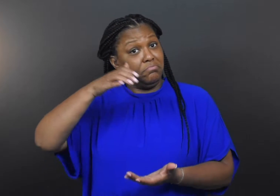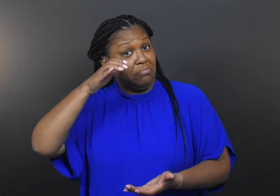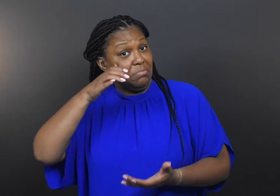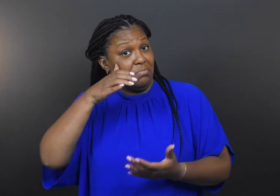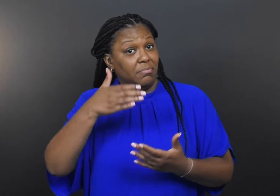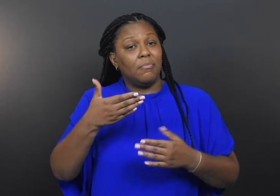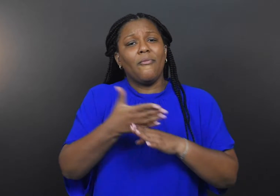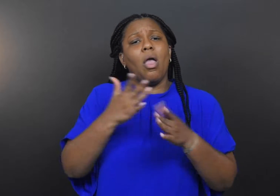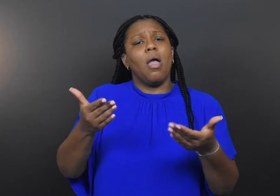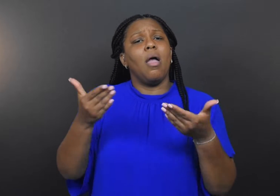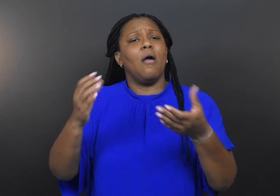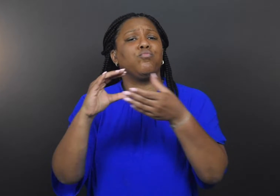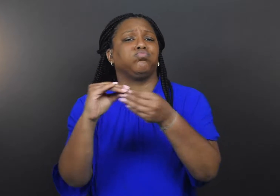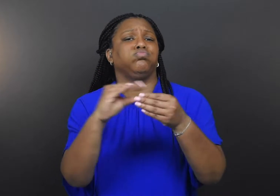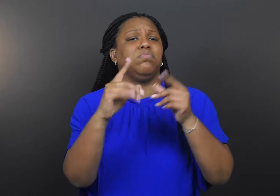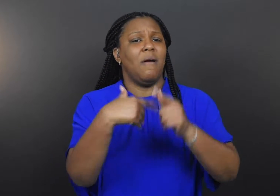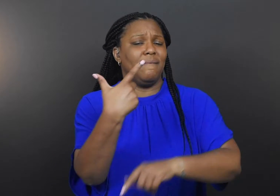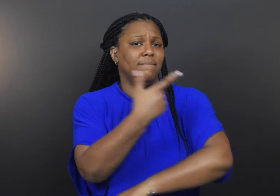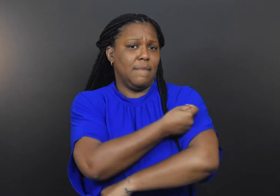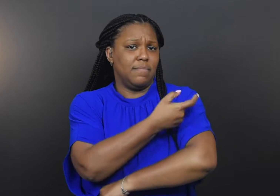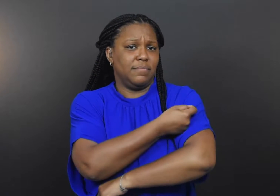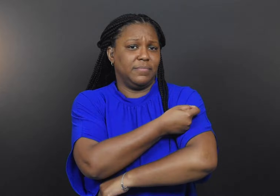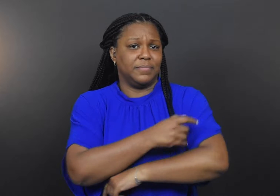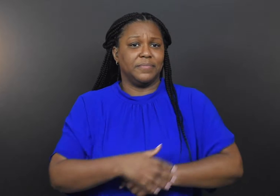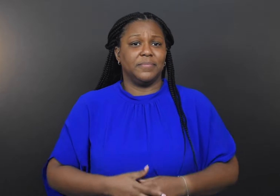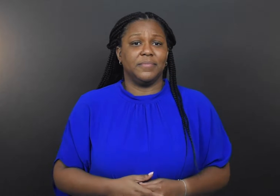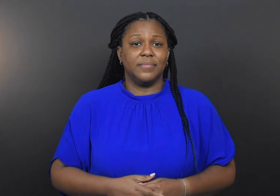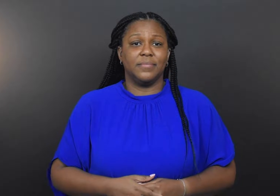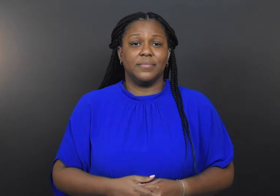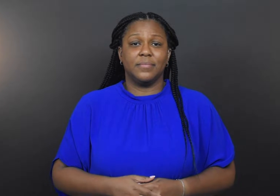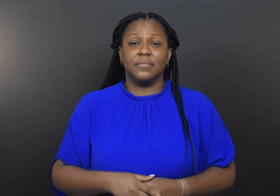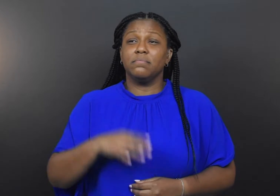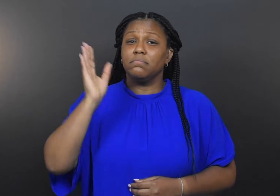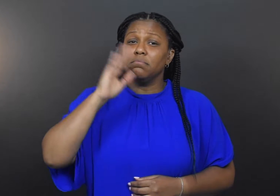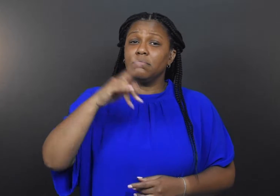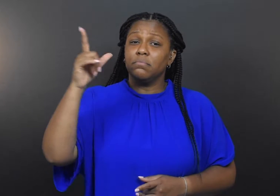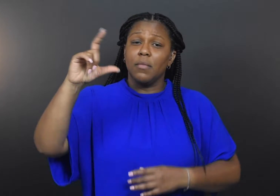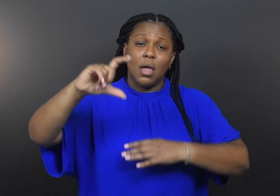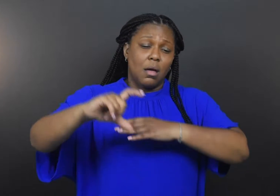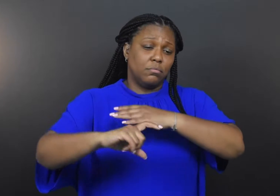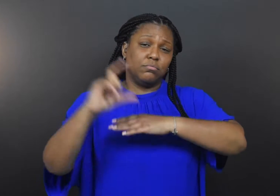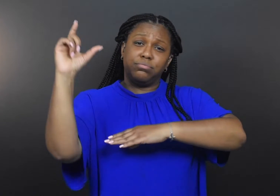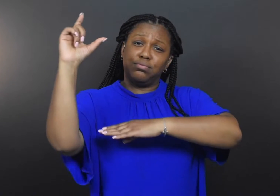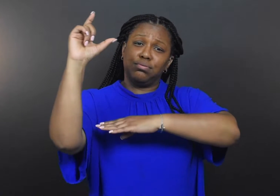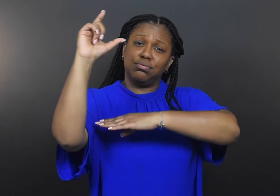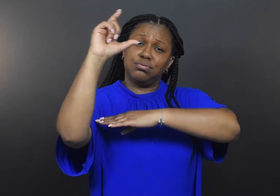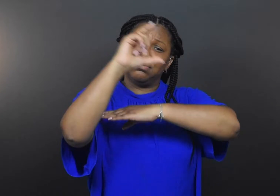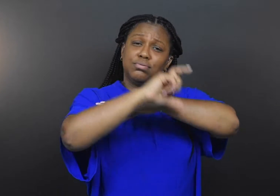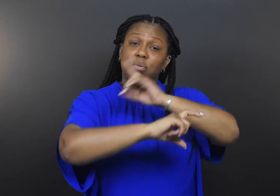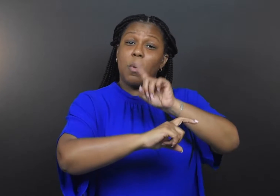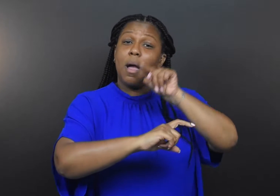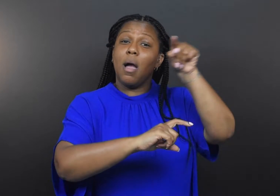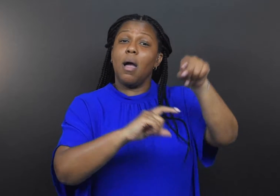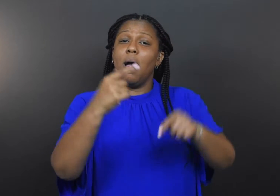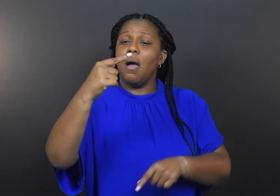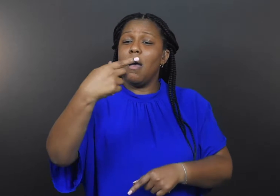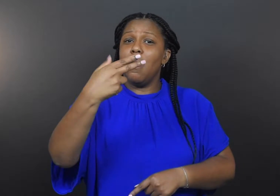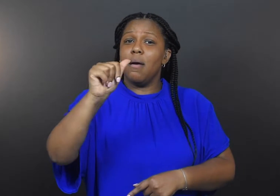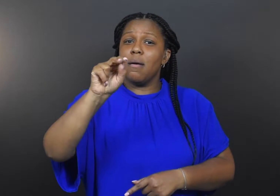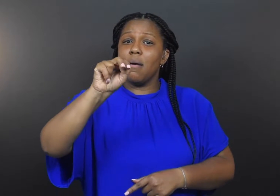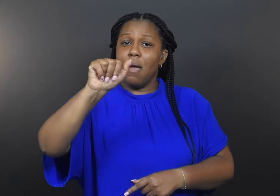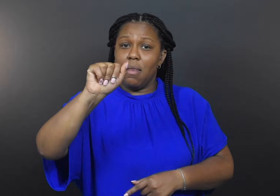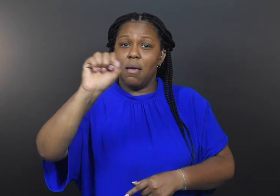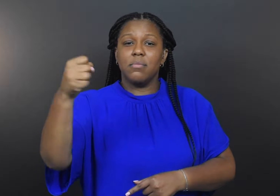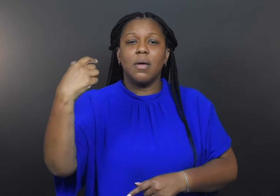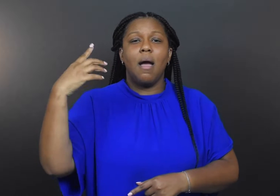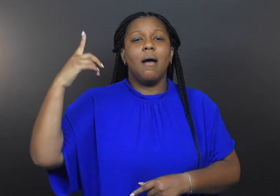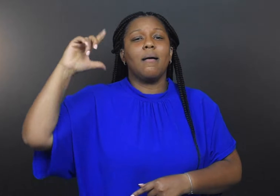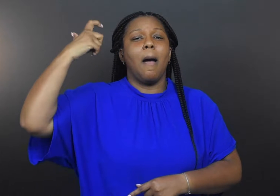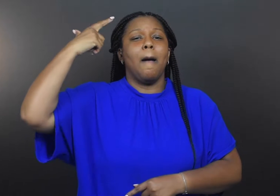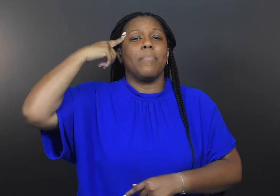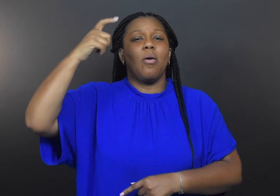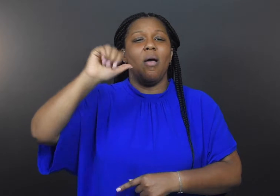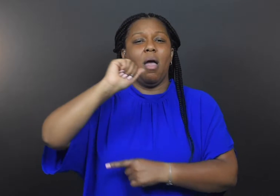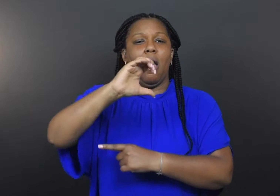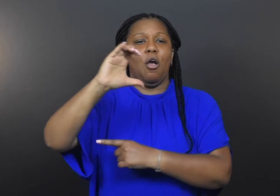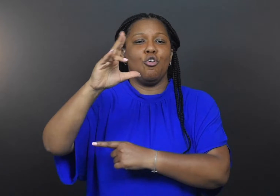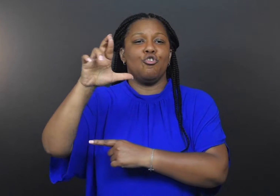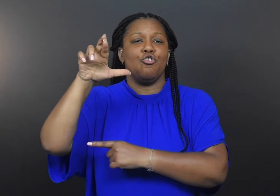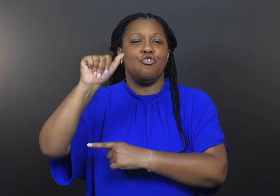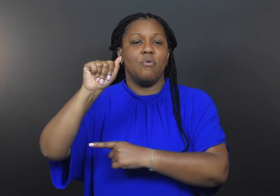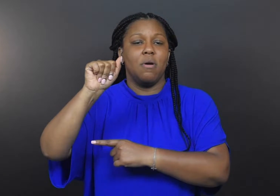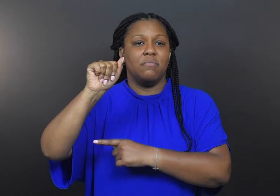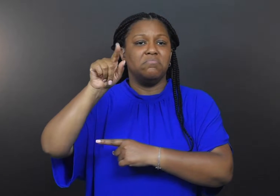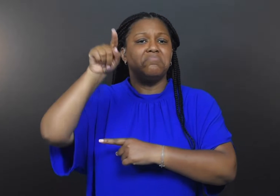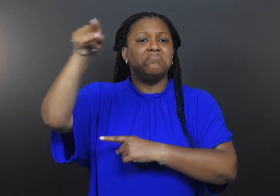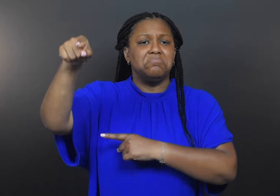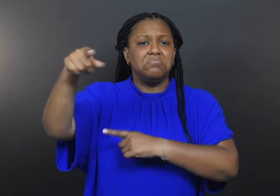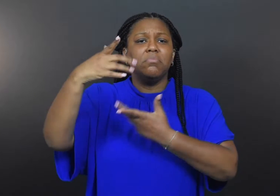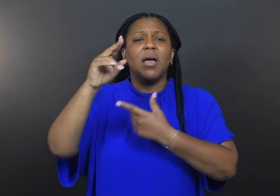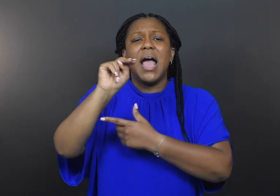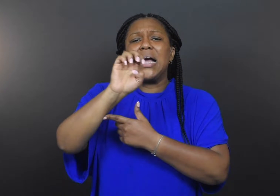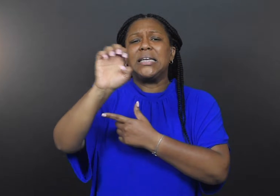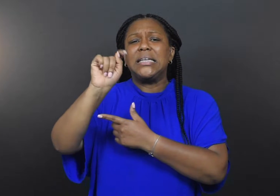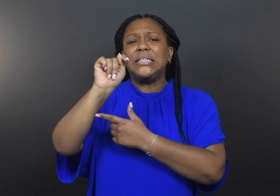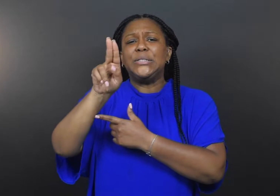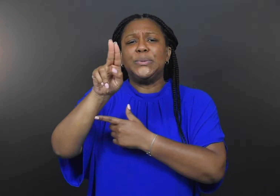They Listen before Talking about Vaccination The sun over Ghana’s capital Accra broiled